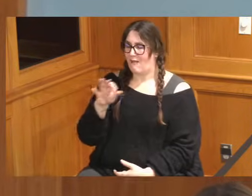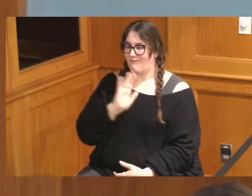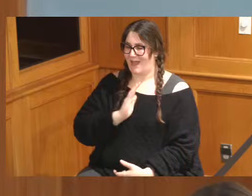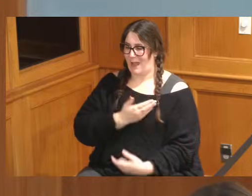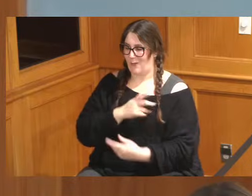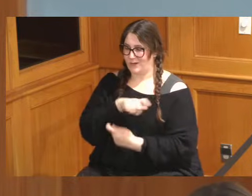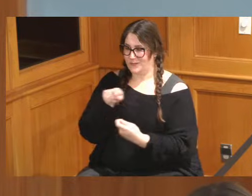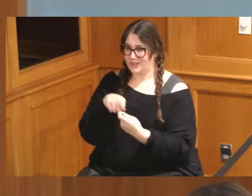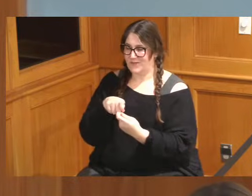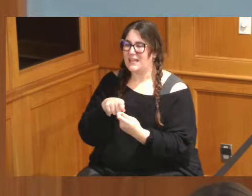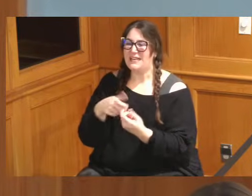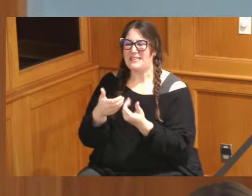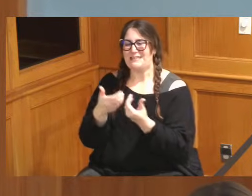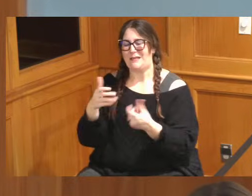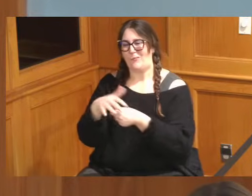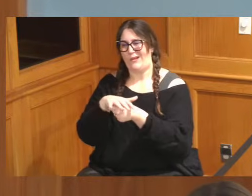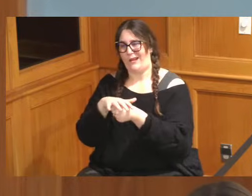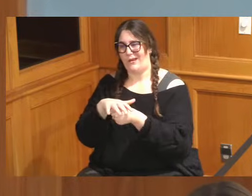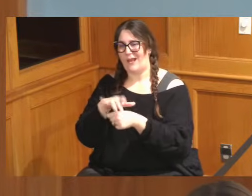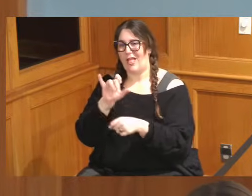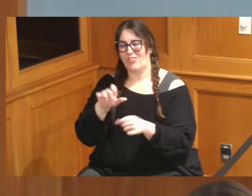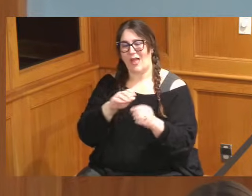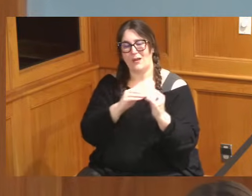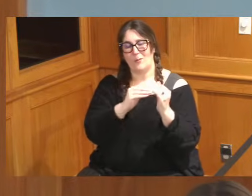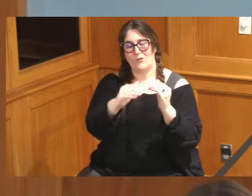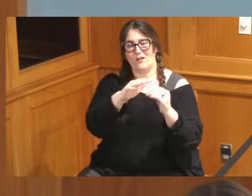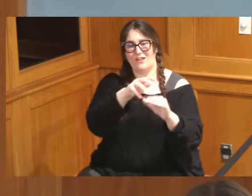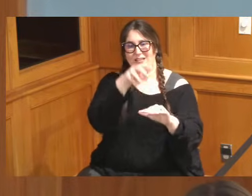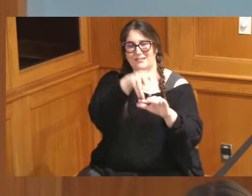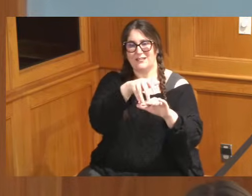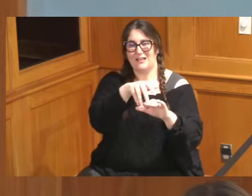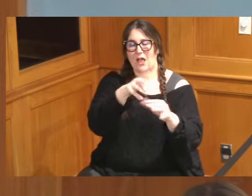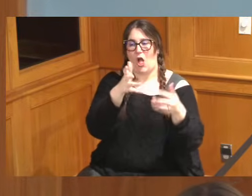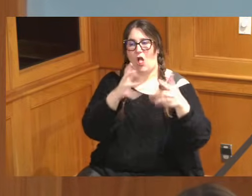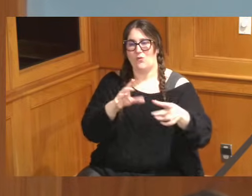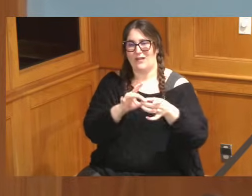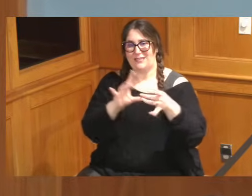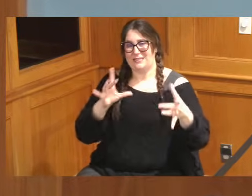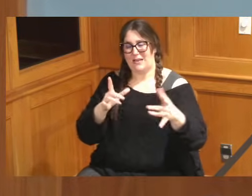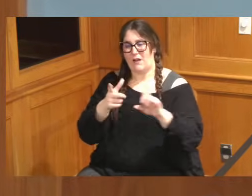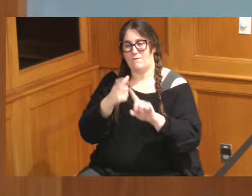in a separated area where that impervious surface is already disconnected from our sewer. Okay. So